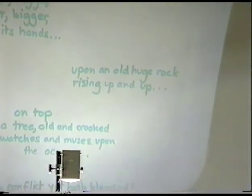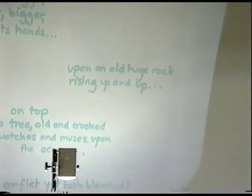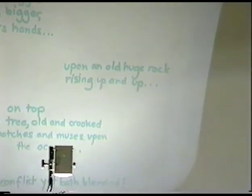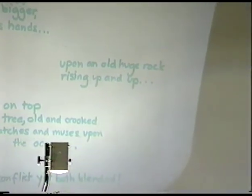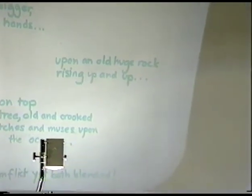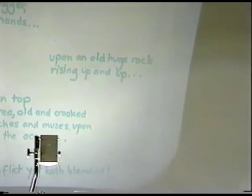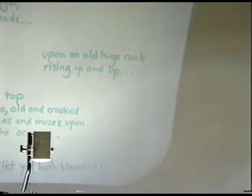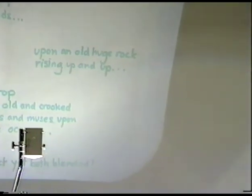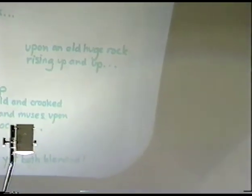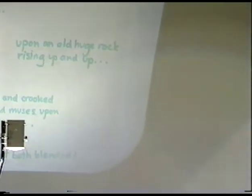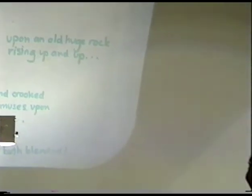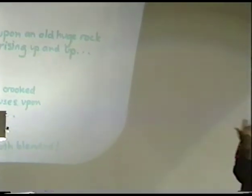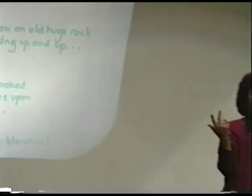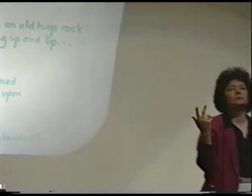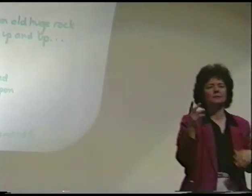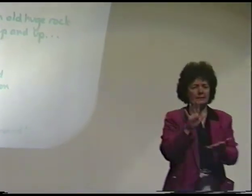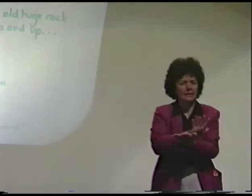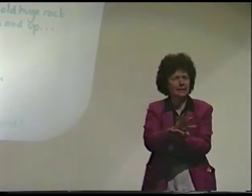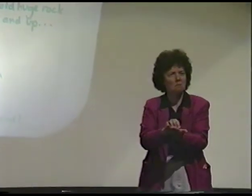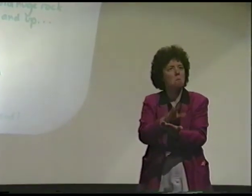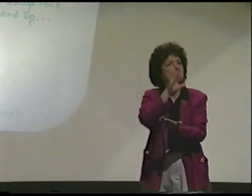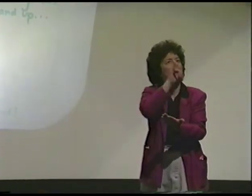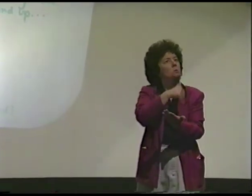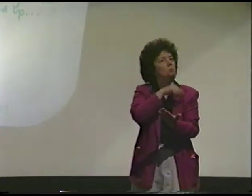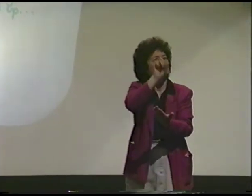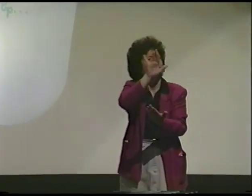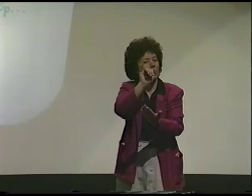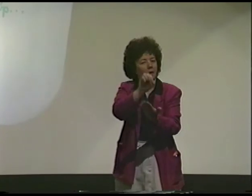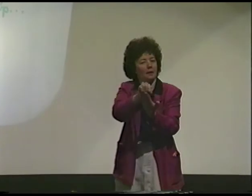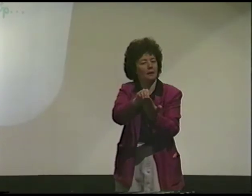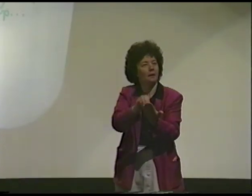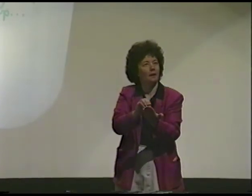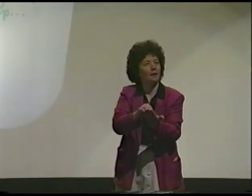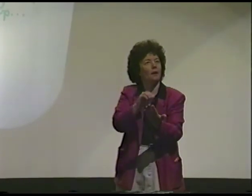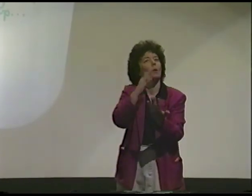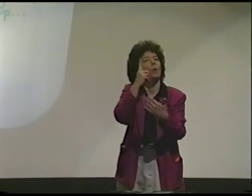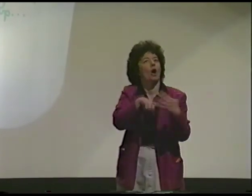ASL can also use space in that way. I hadn't known at the time, but I